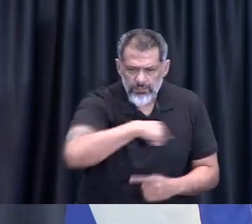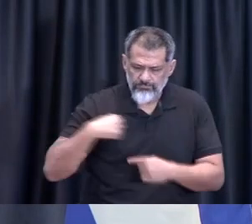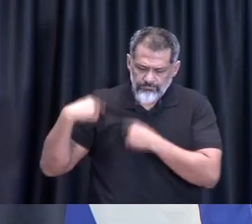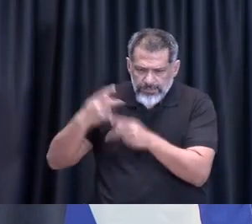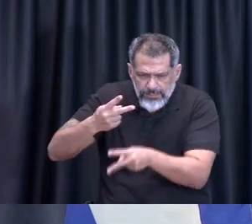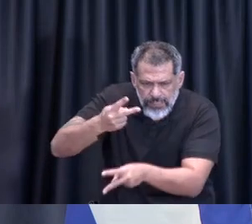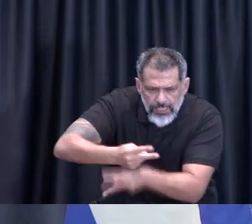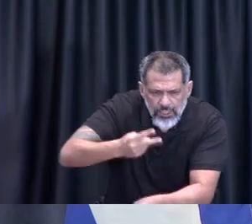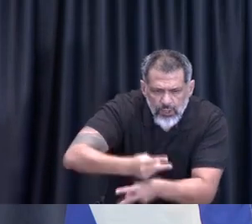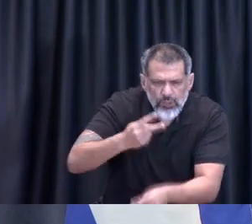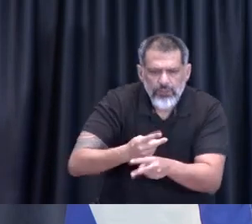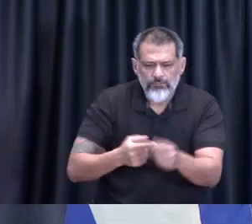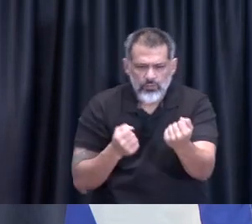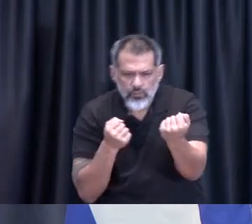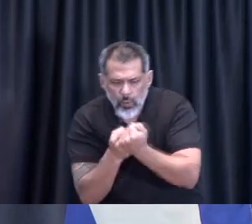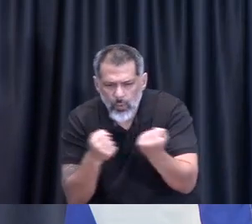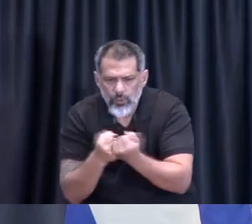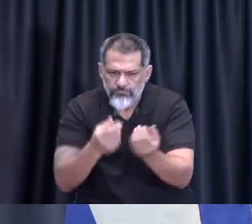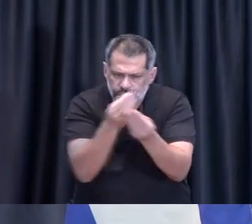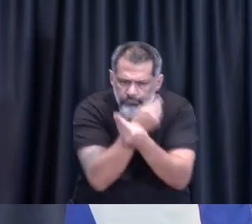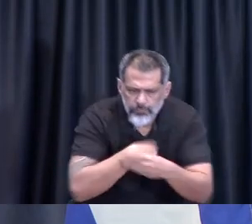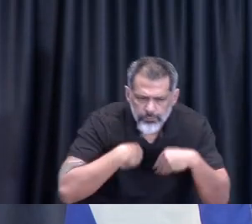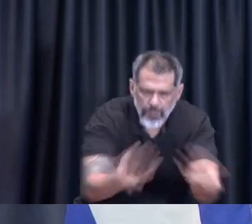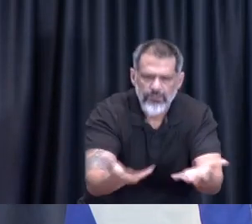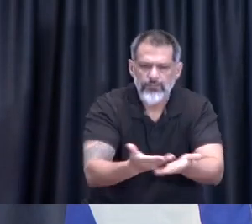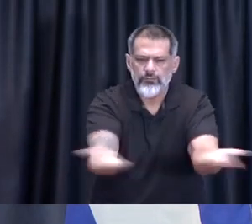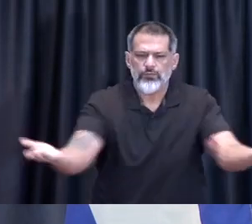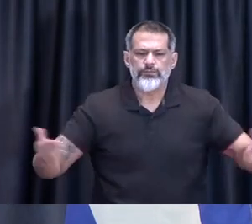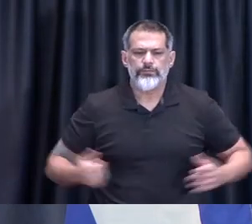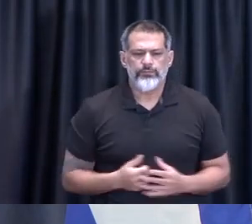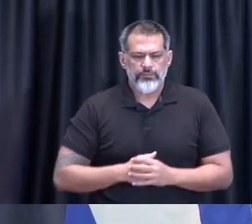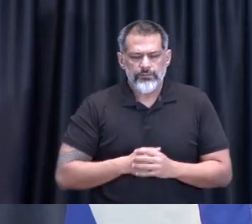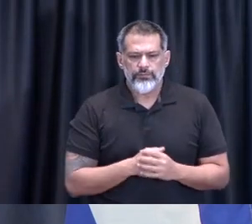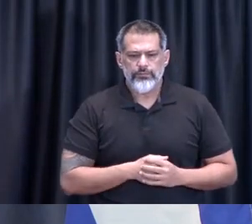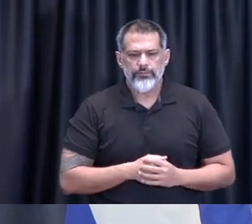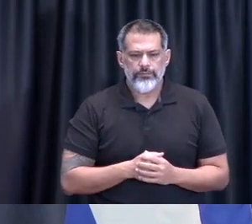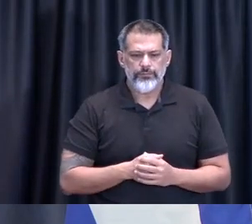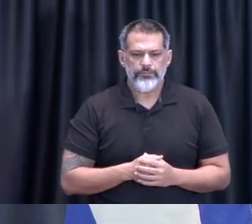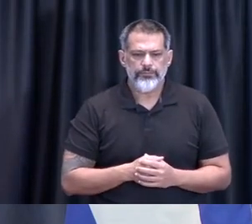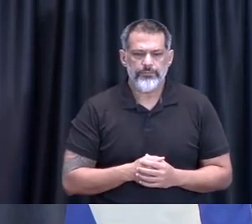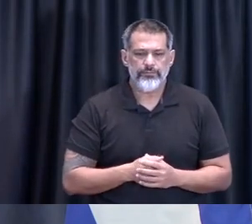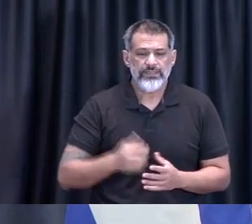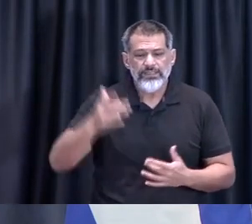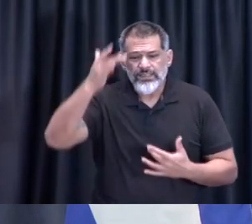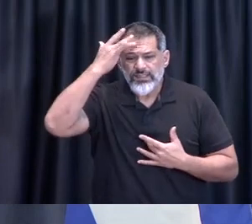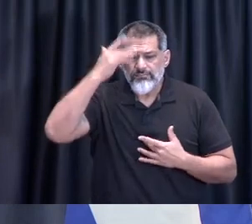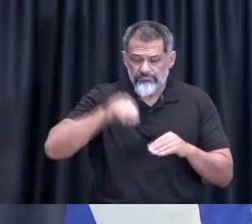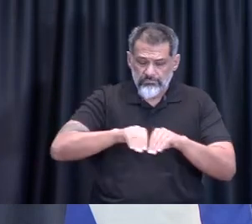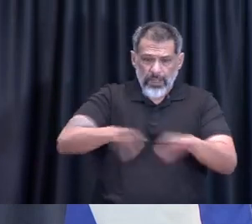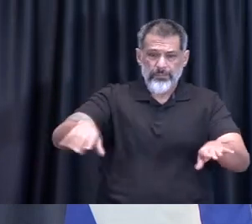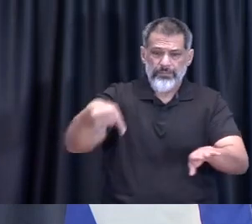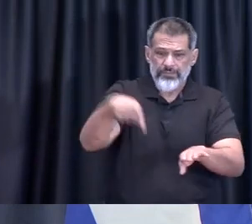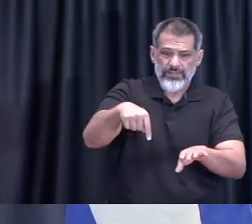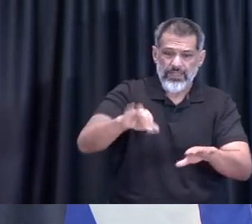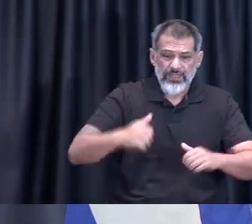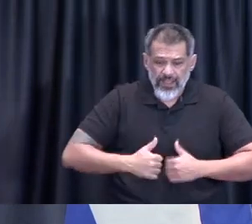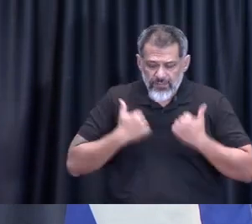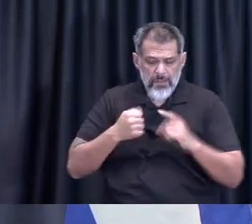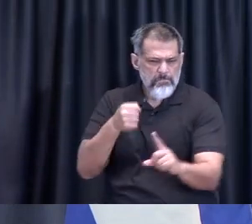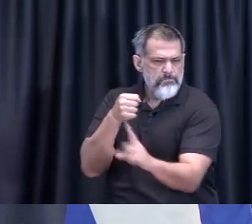to those in need. This pandemic has had a profound impact on how we have lived